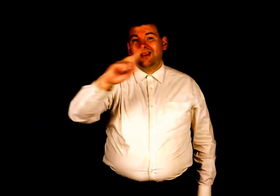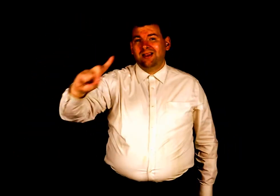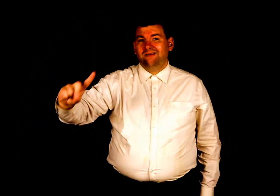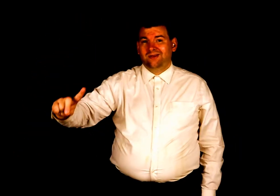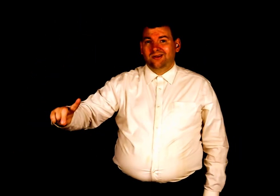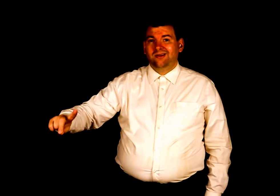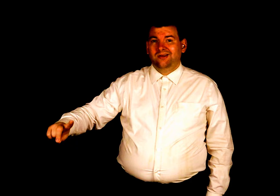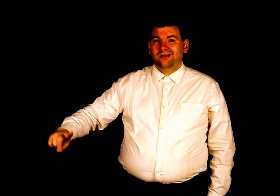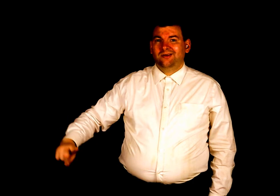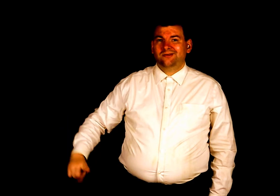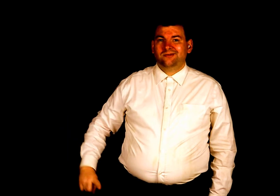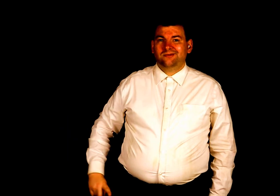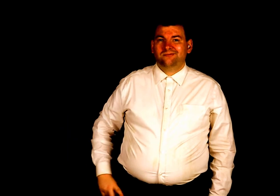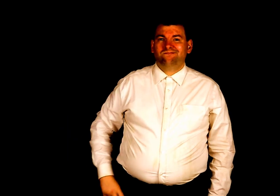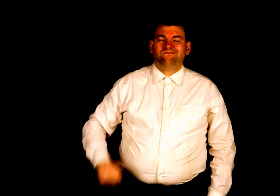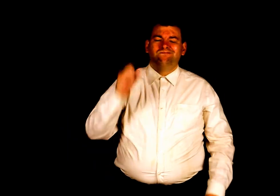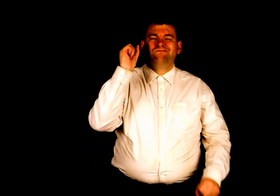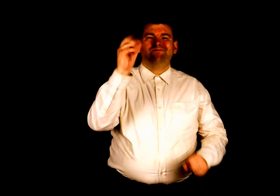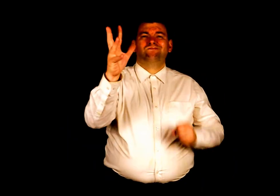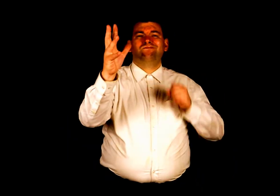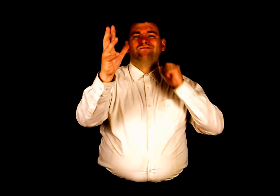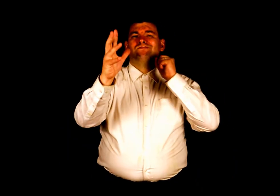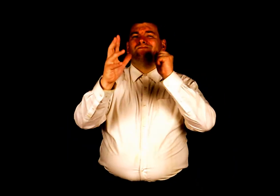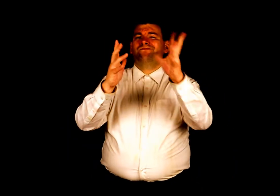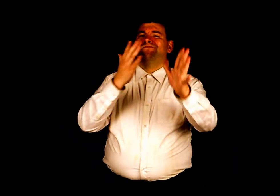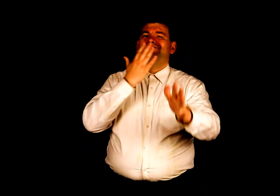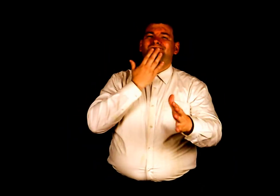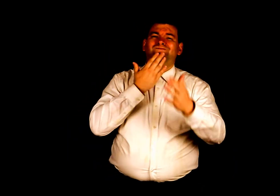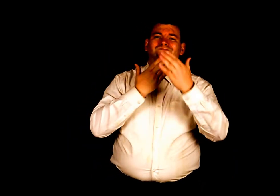David sang sweetly